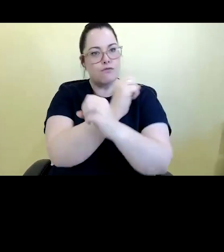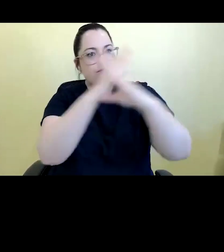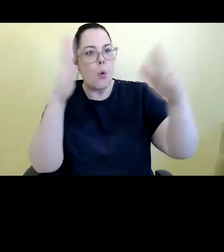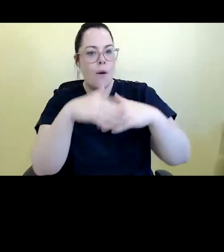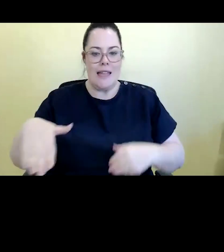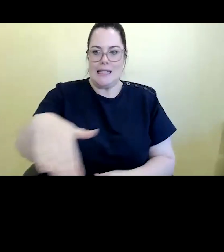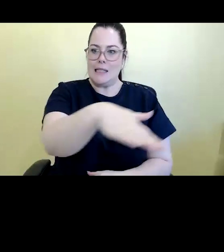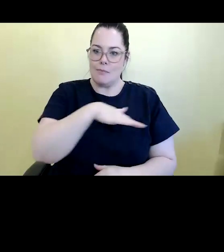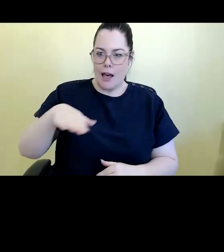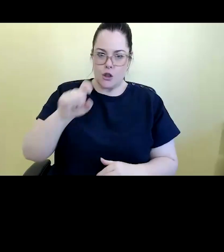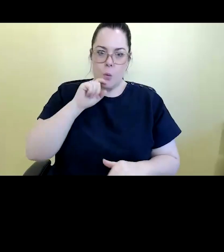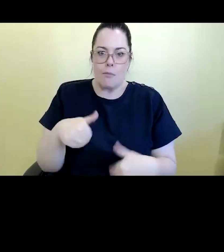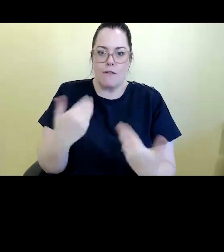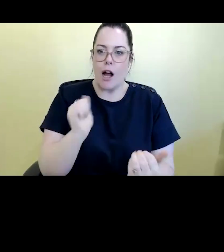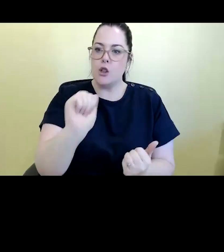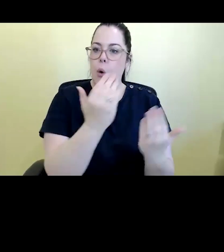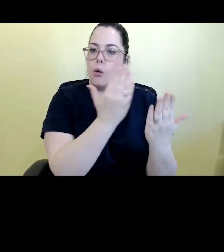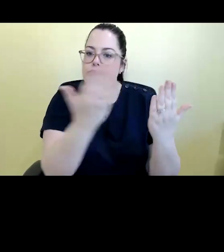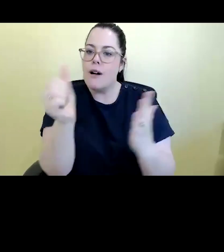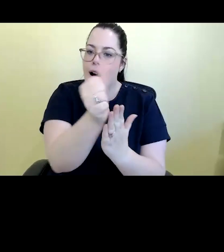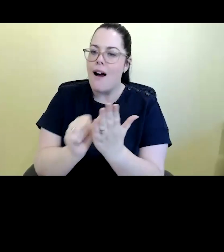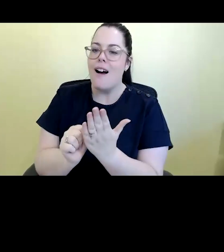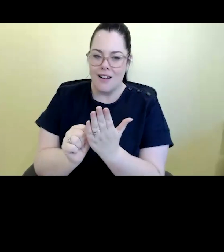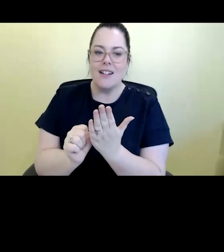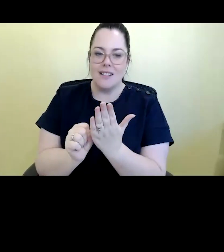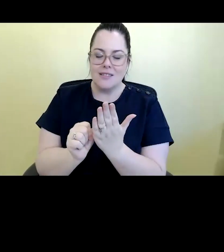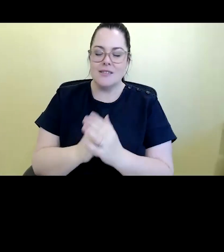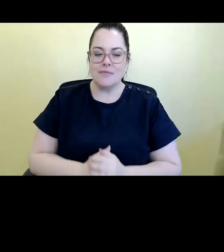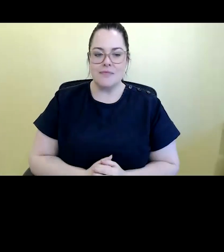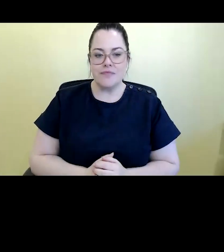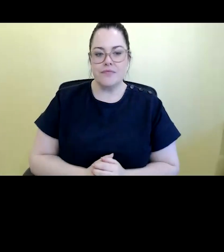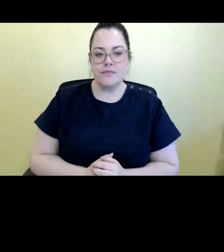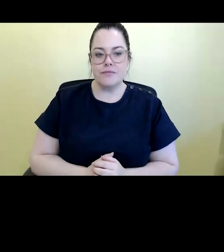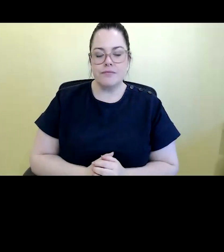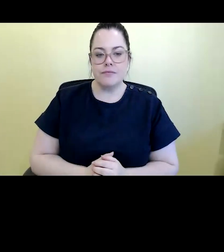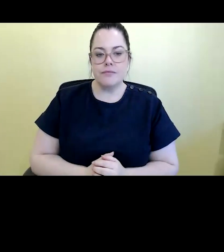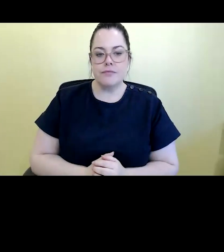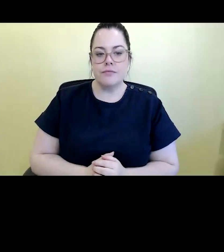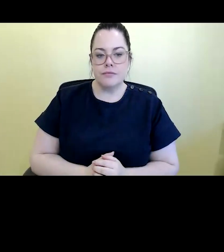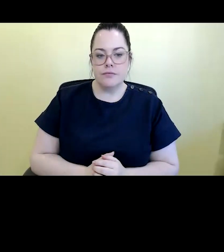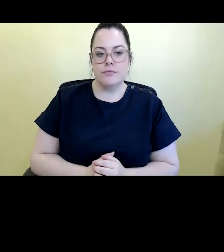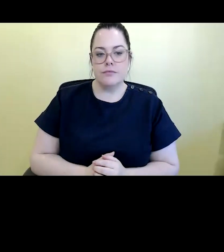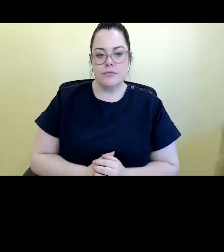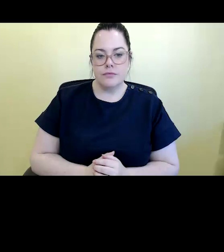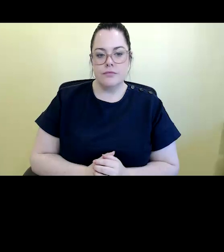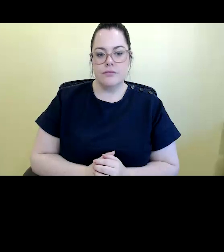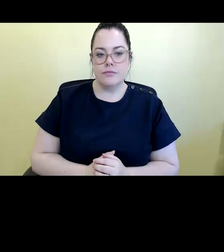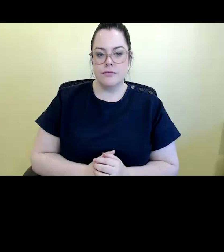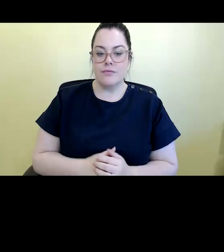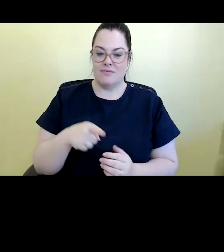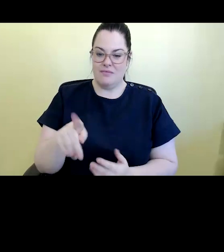going to be exhibiting within. -- EOI. Keeping in mind, the details of the particular pavilion will